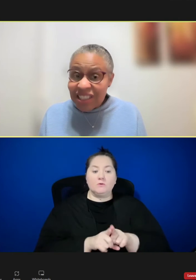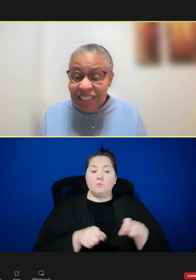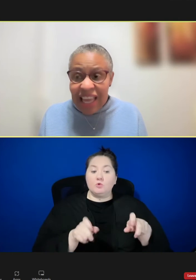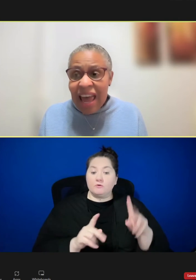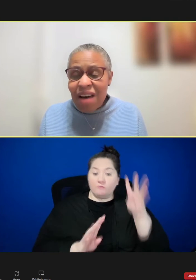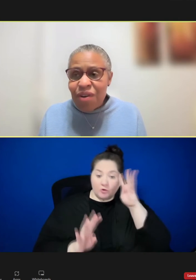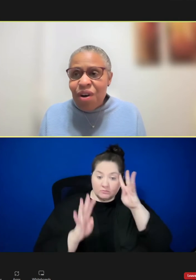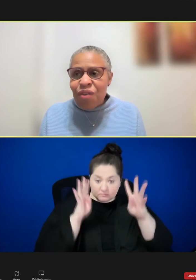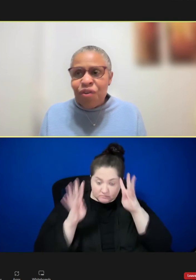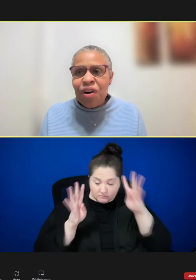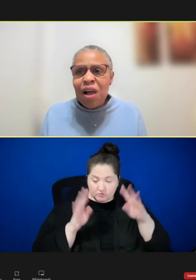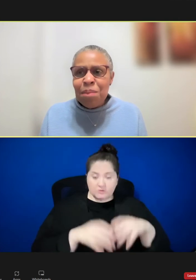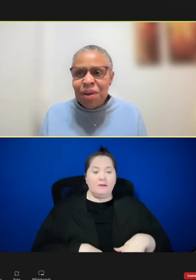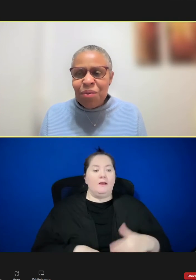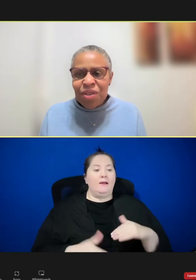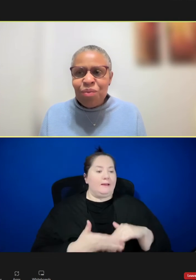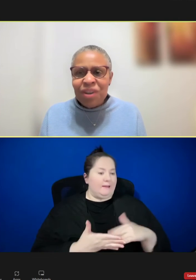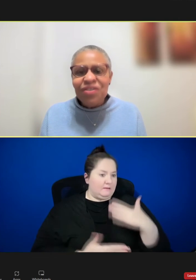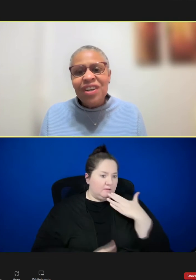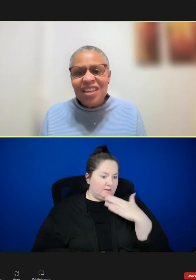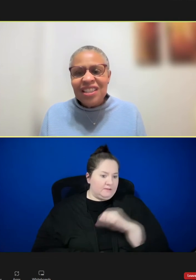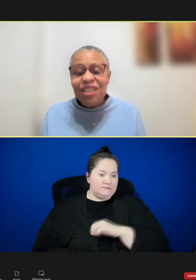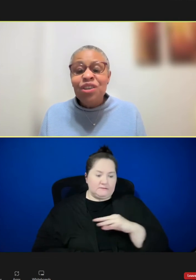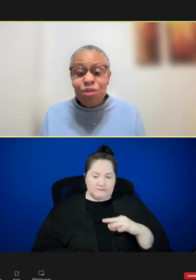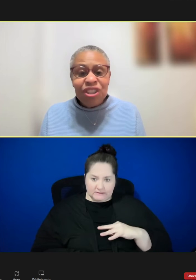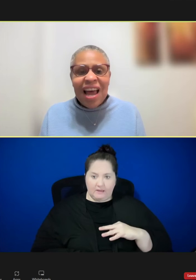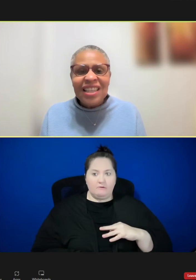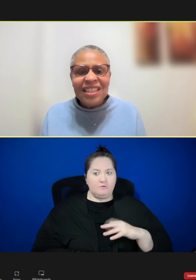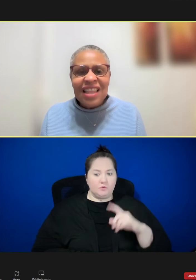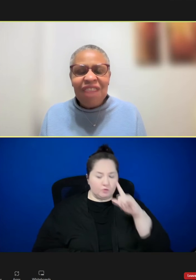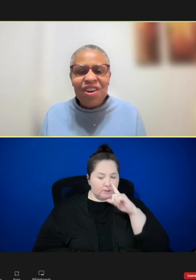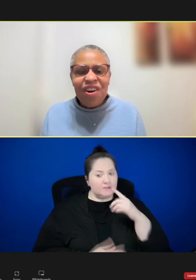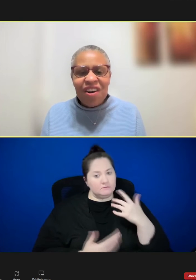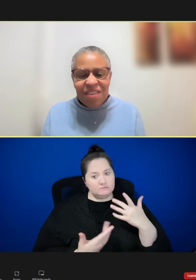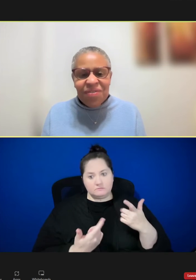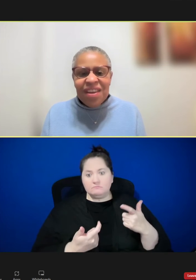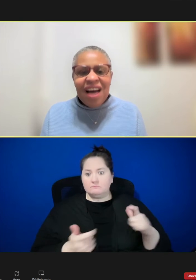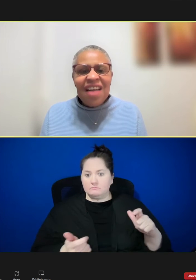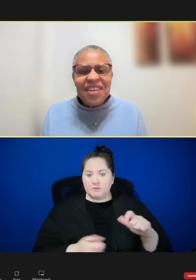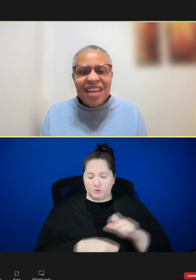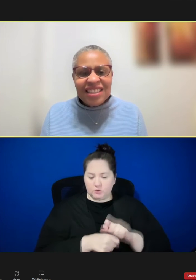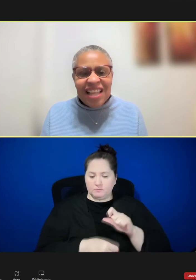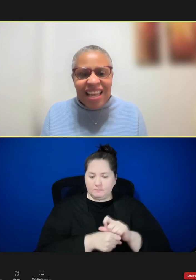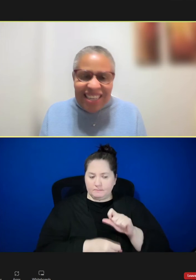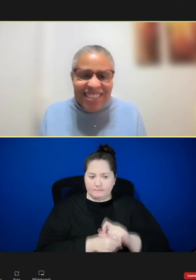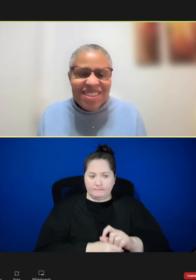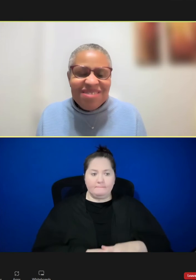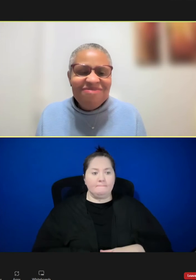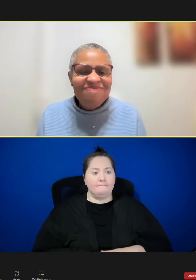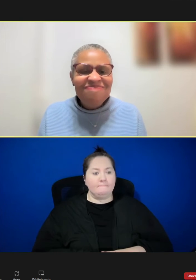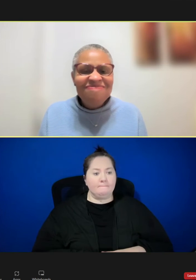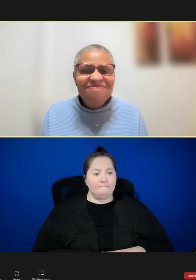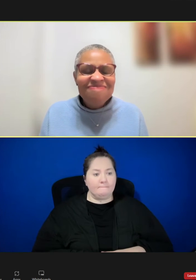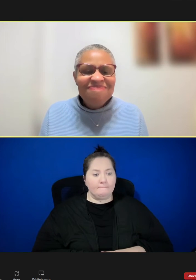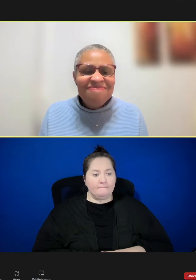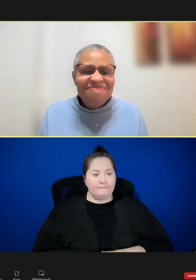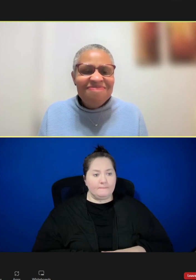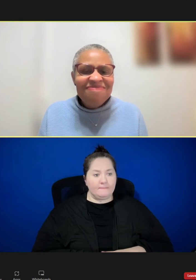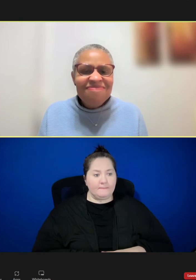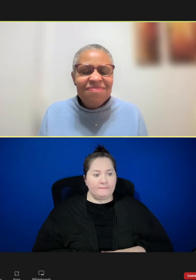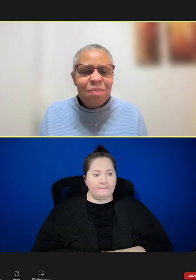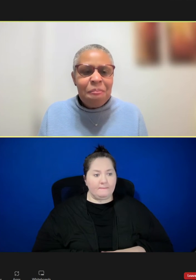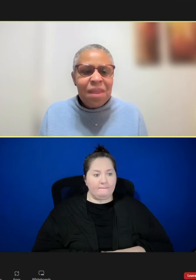to staff for helping with what really is a huge task in that regard. The next slide.